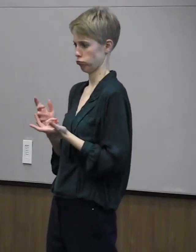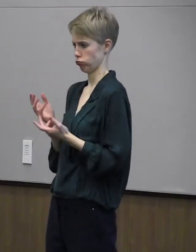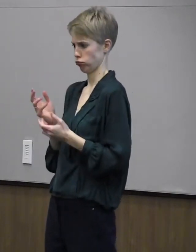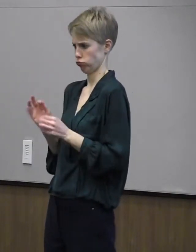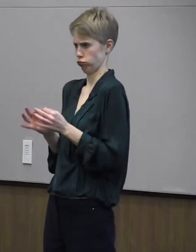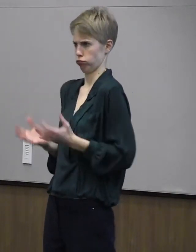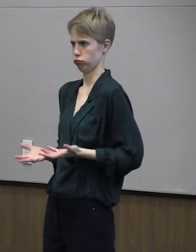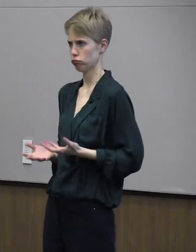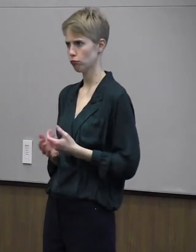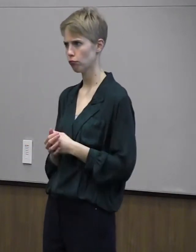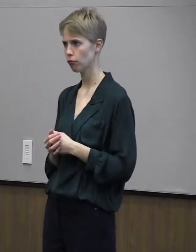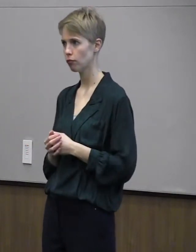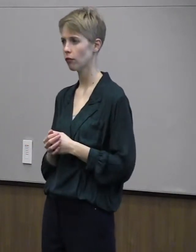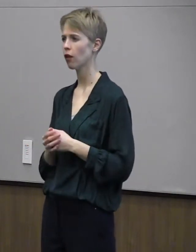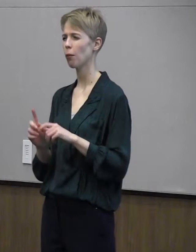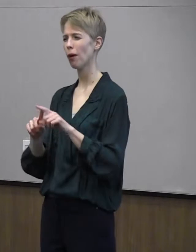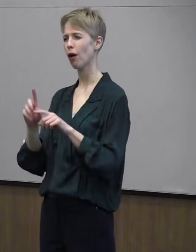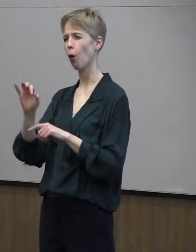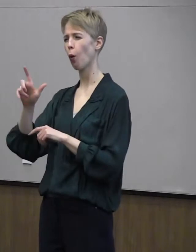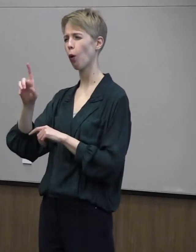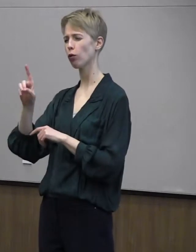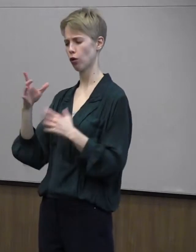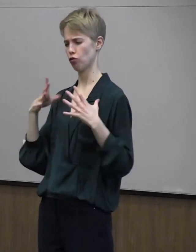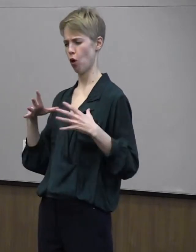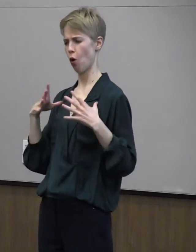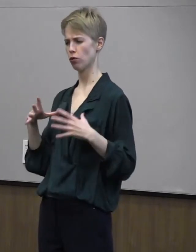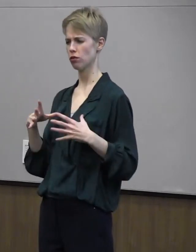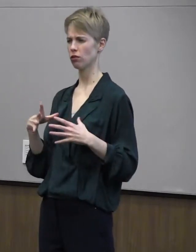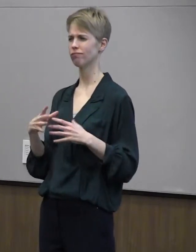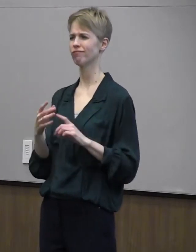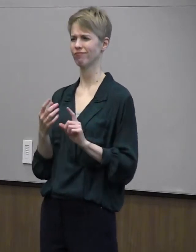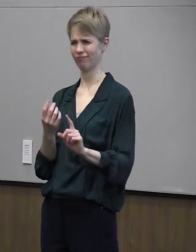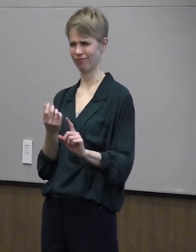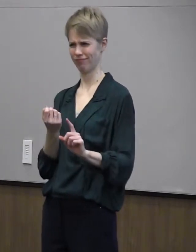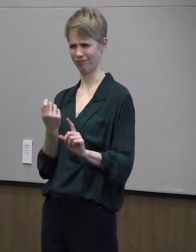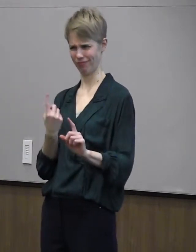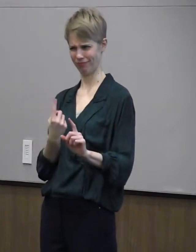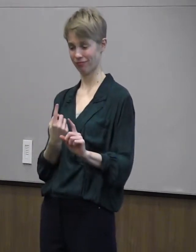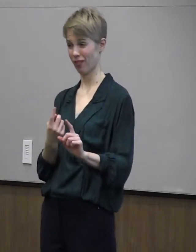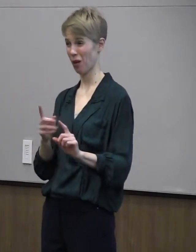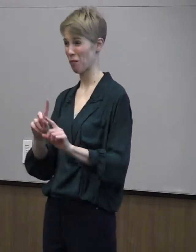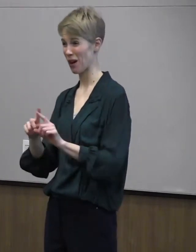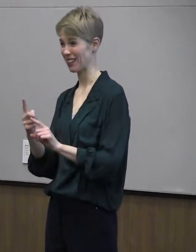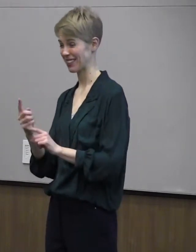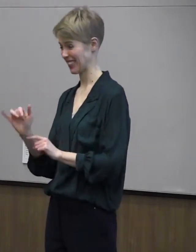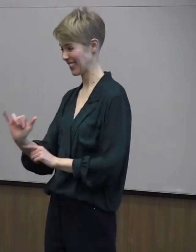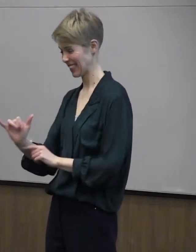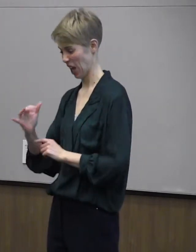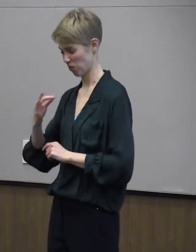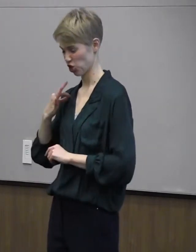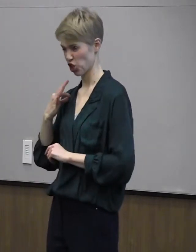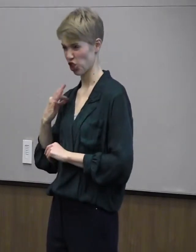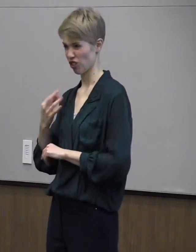clothes are one thing, to wear the same shirt till it stank would be another.